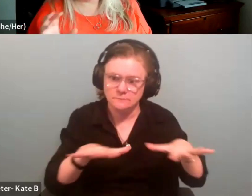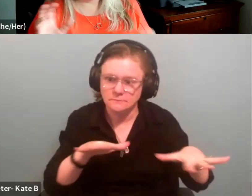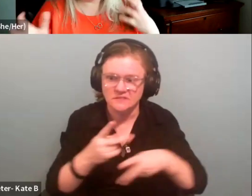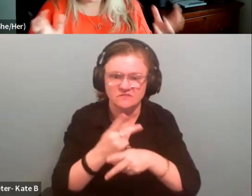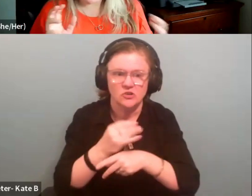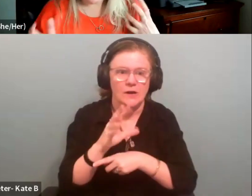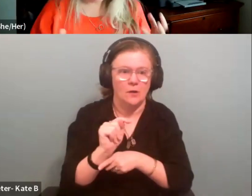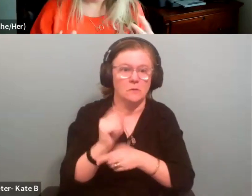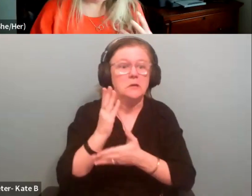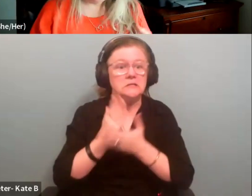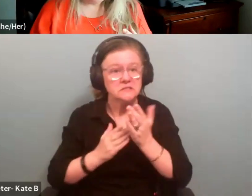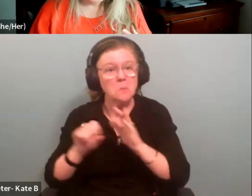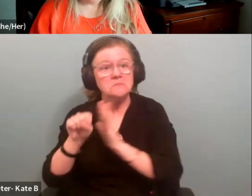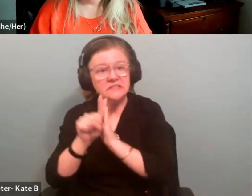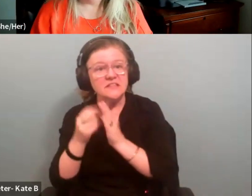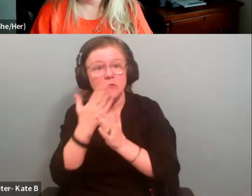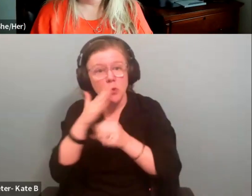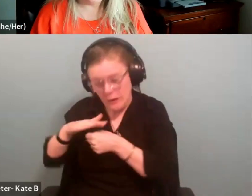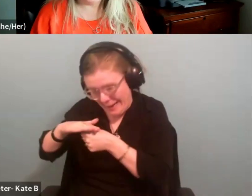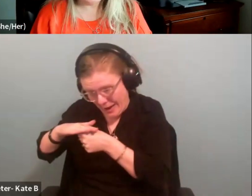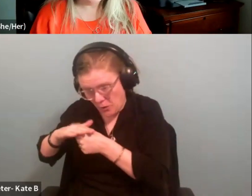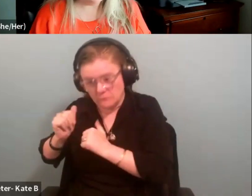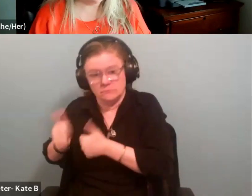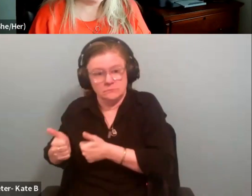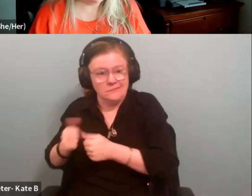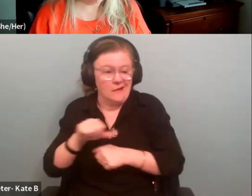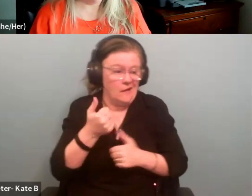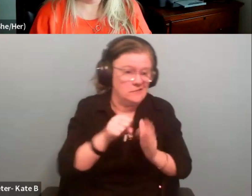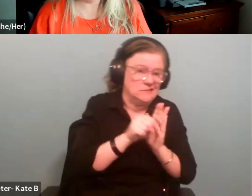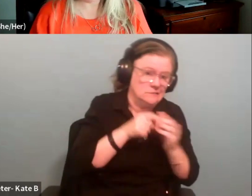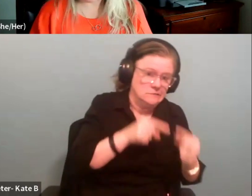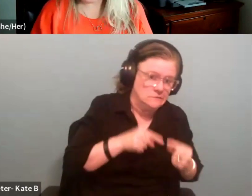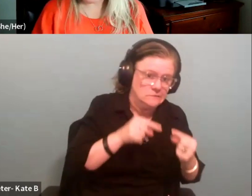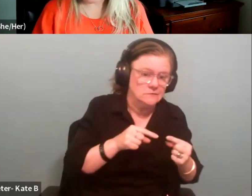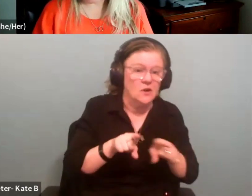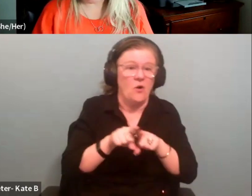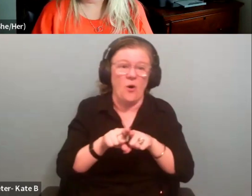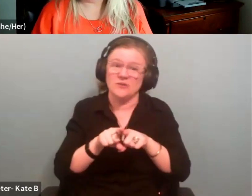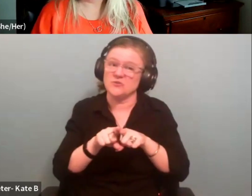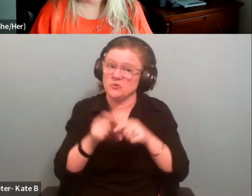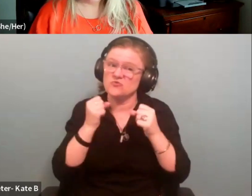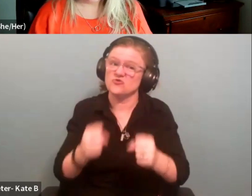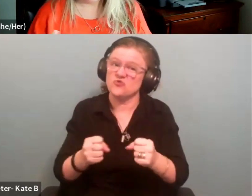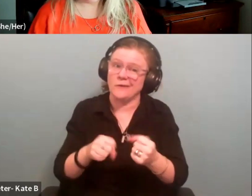that have good pockets of things. I also think it's very dependent on financing structures, and the